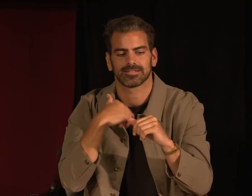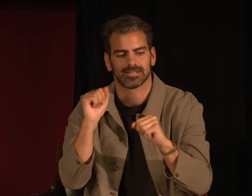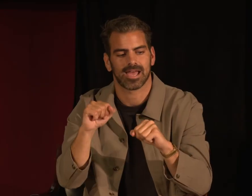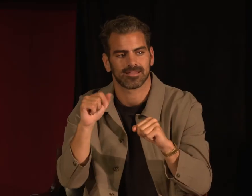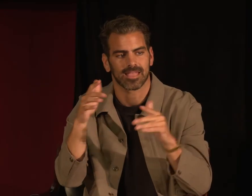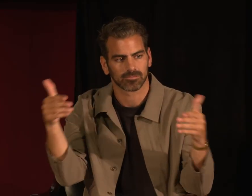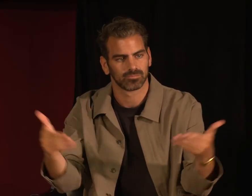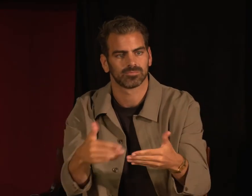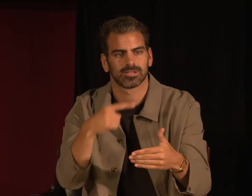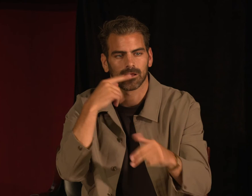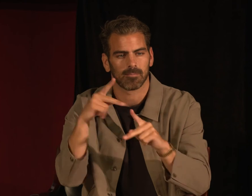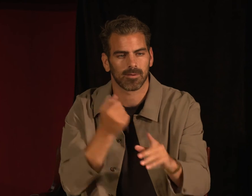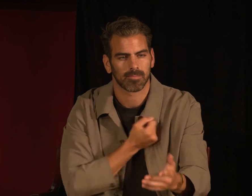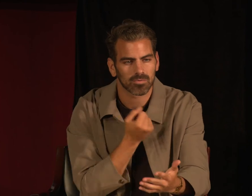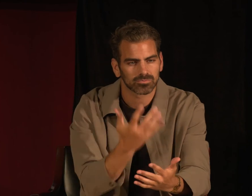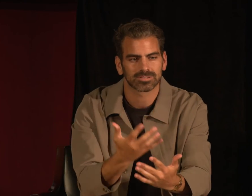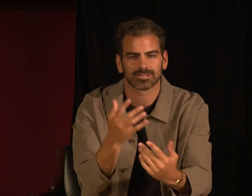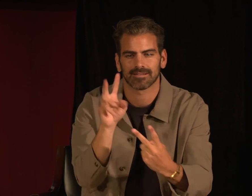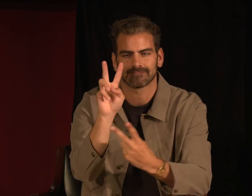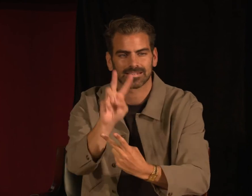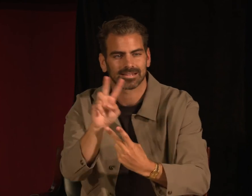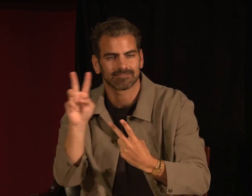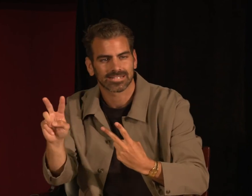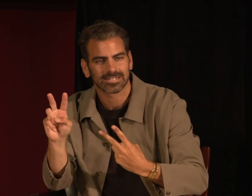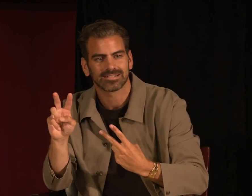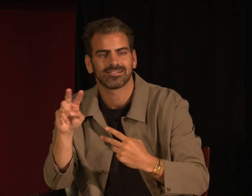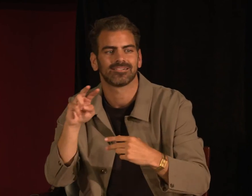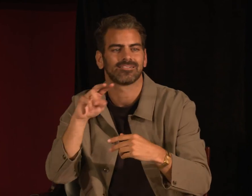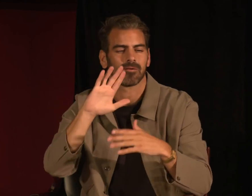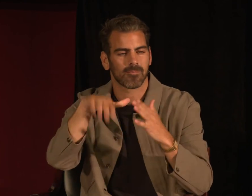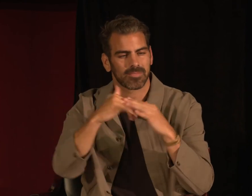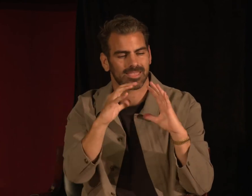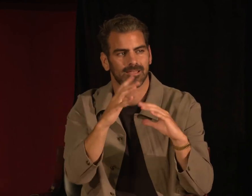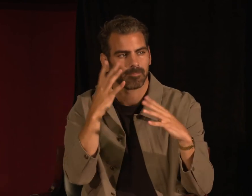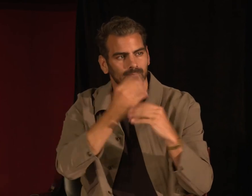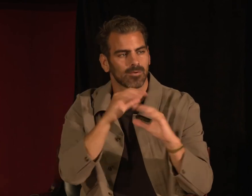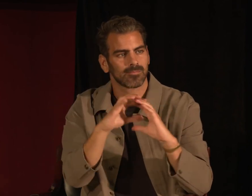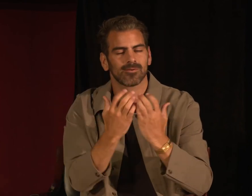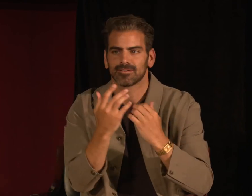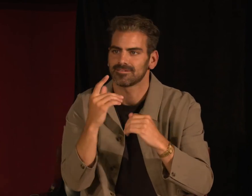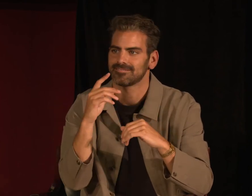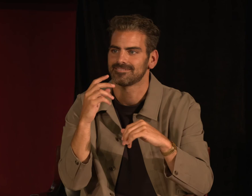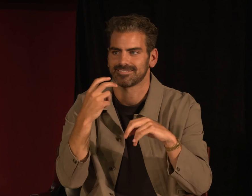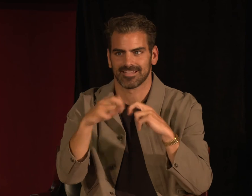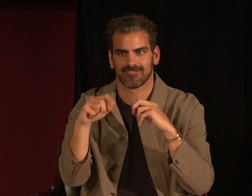I think a lot about that and about how I'm introducing hearing people to that really beautiful world